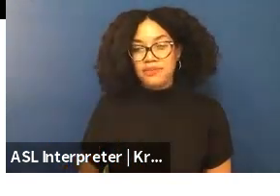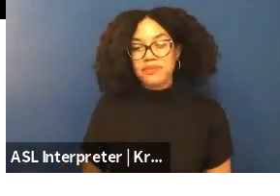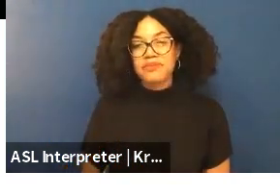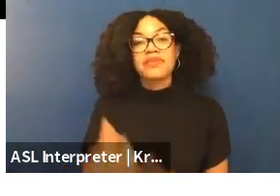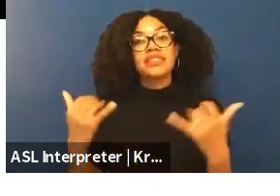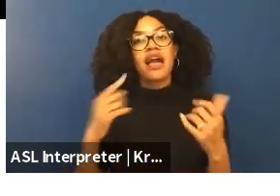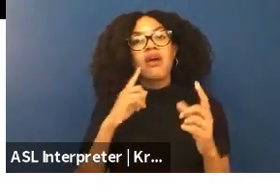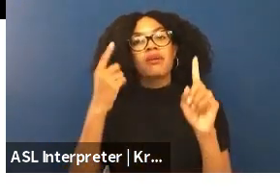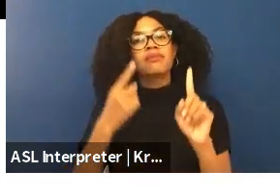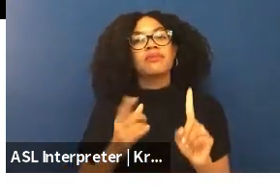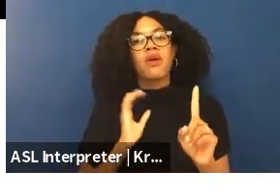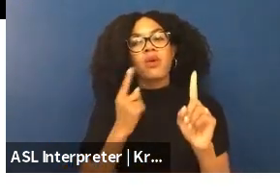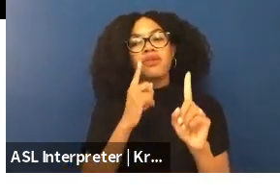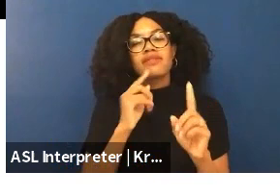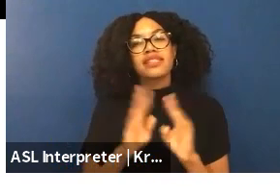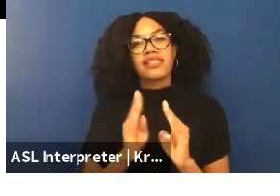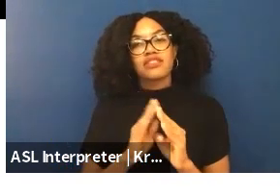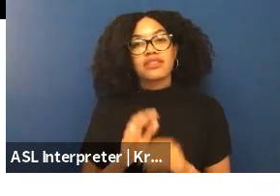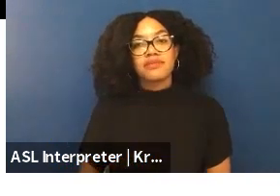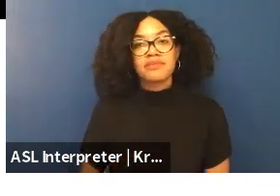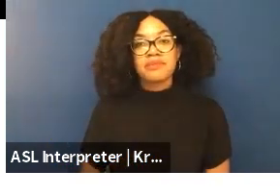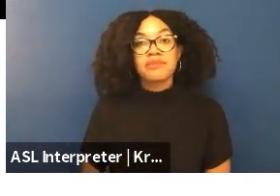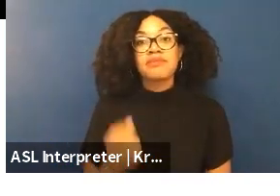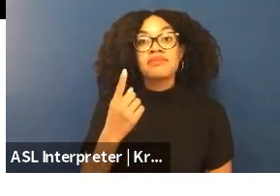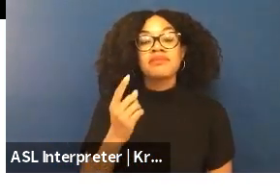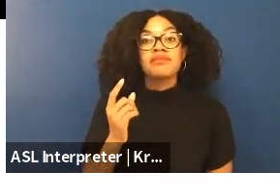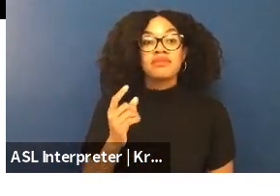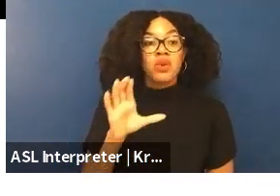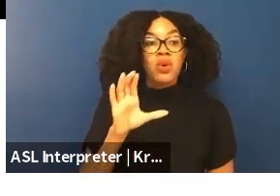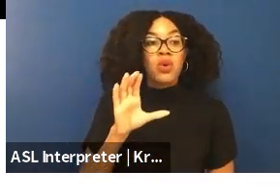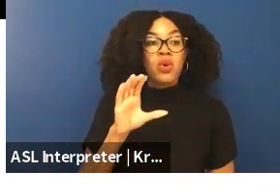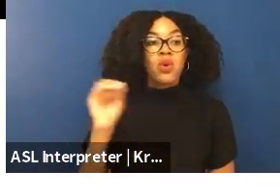Co-curricular support services and those who lead them have traditionally operated at the periphery